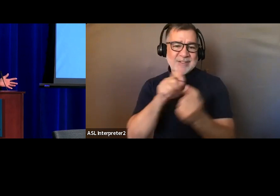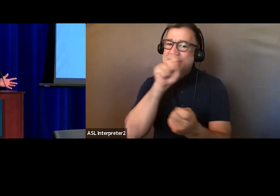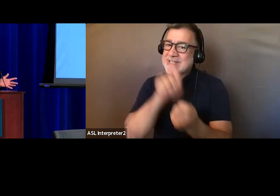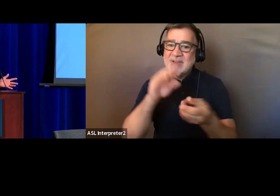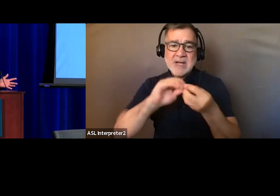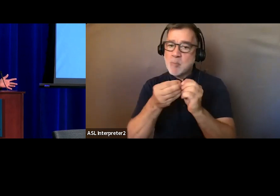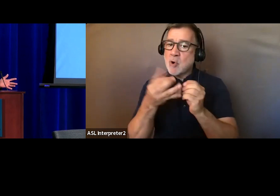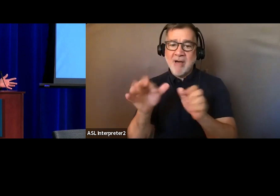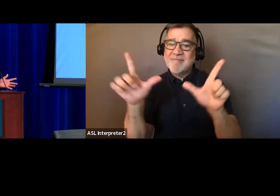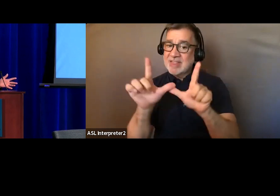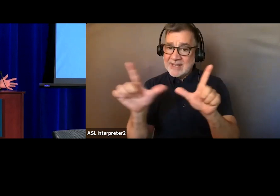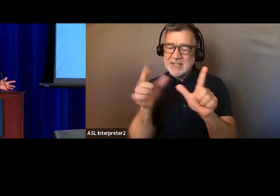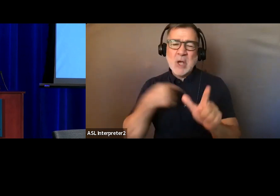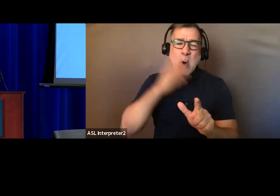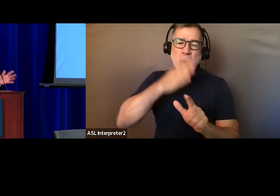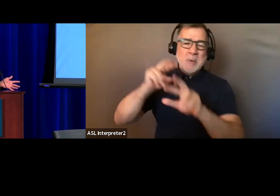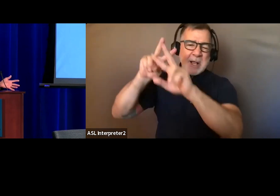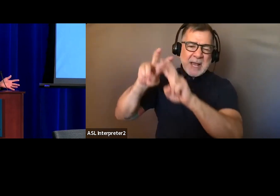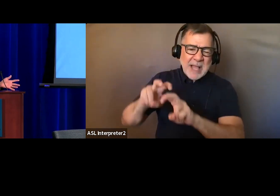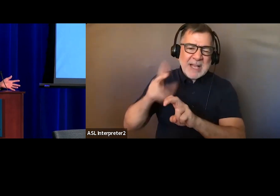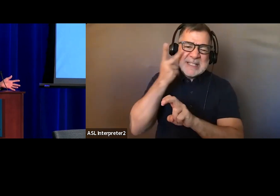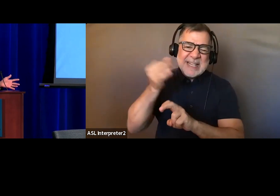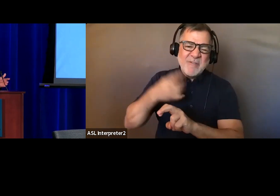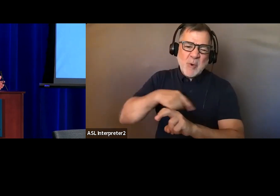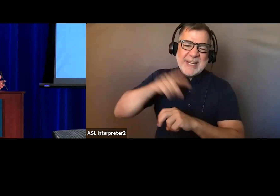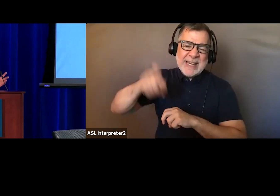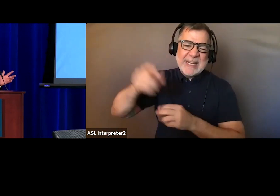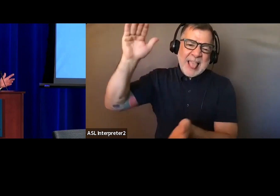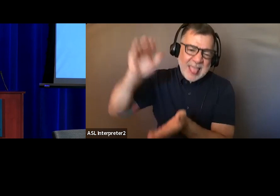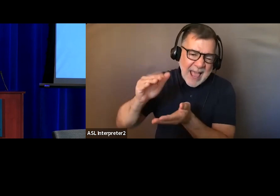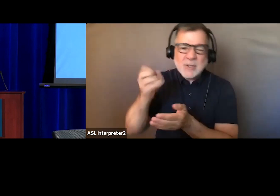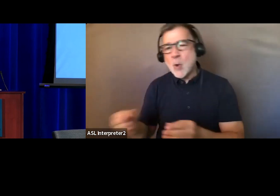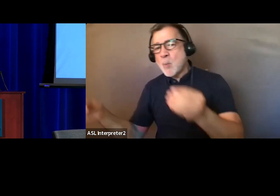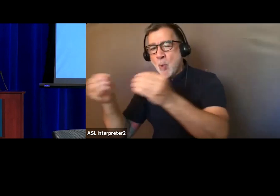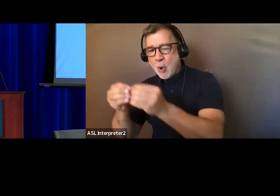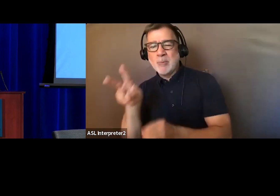We will assess that as time goes on to see if we need less or more, but we're really trying